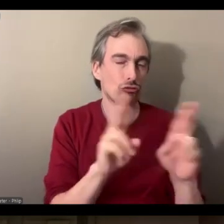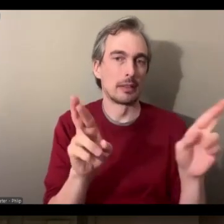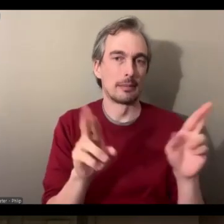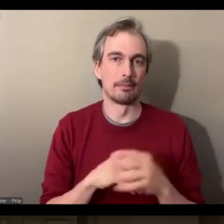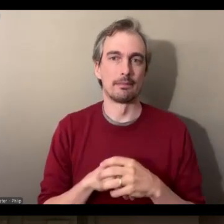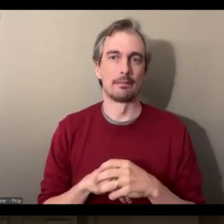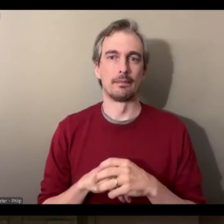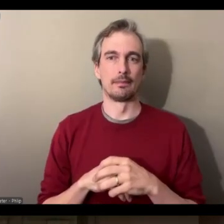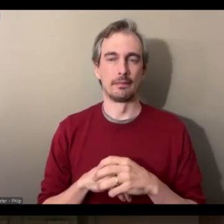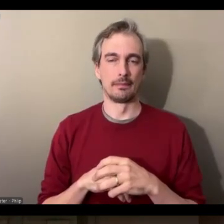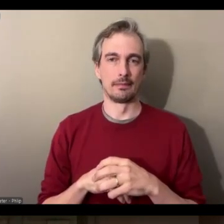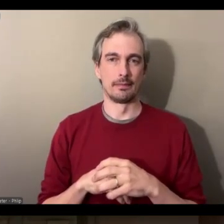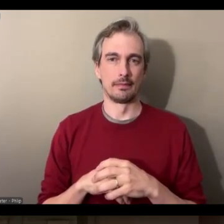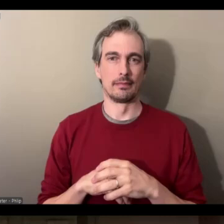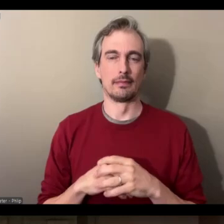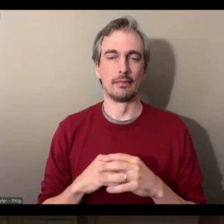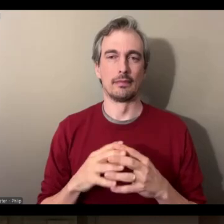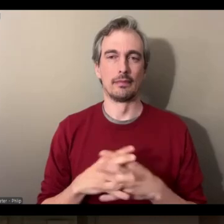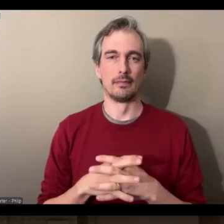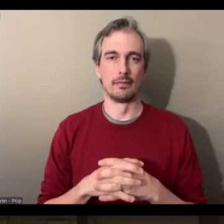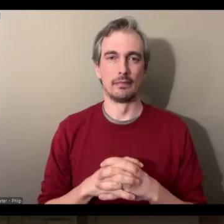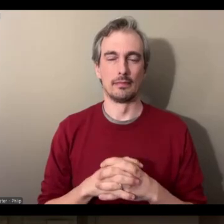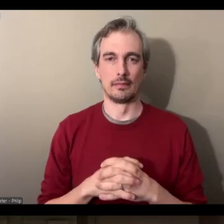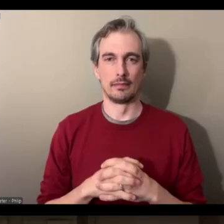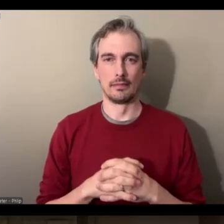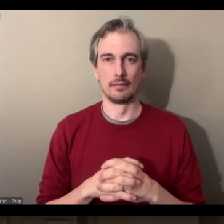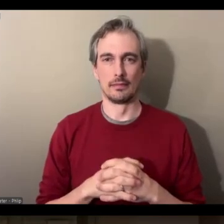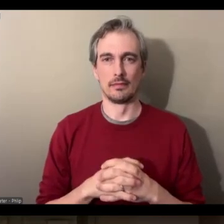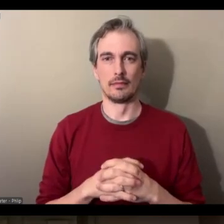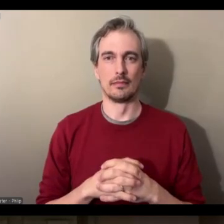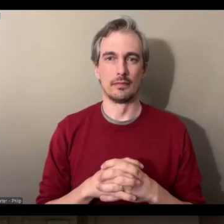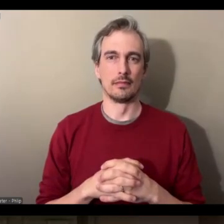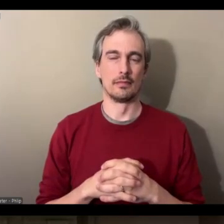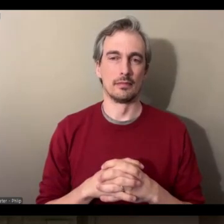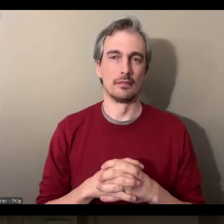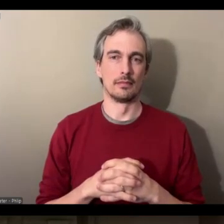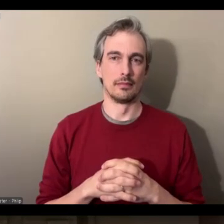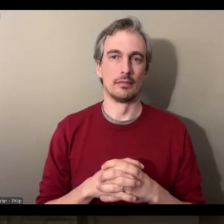Around the room... Ladders and construction material. In these